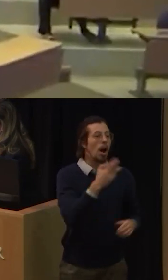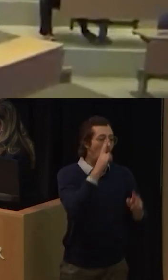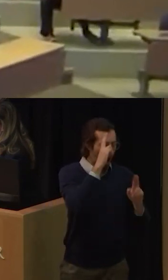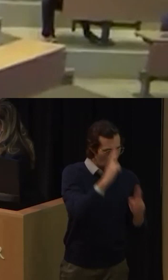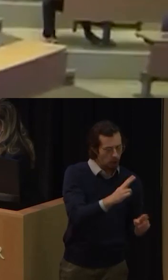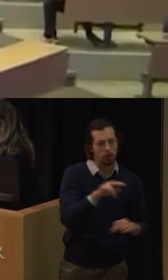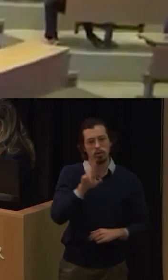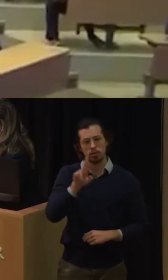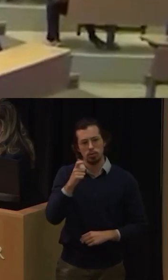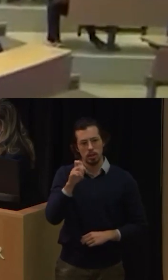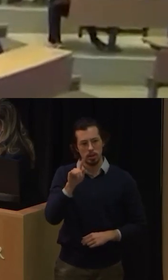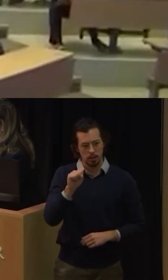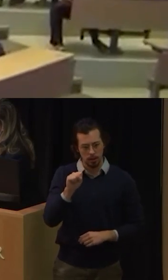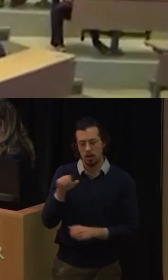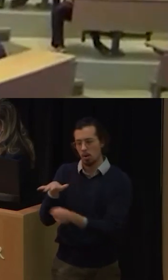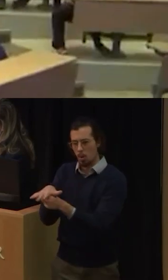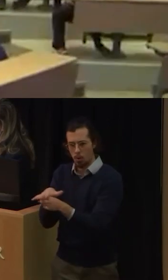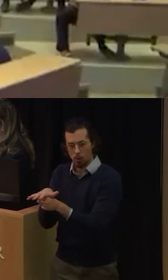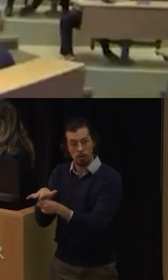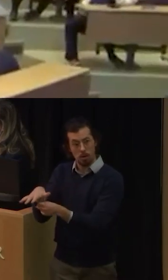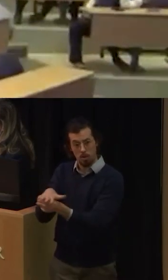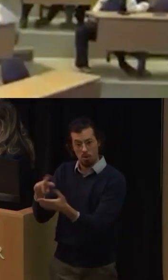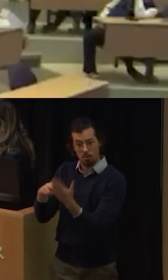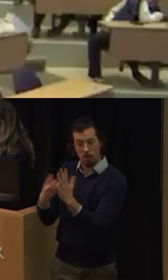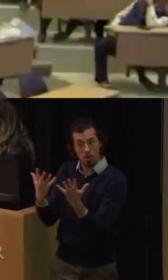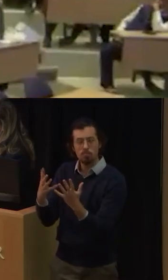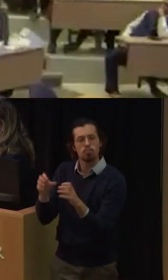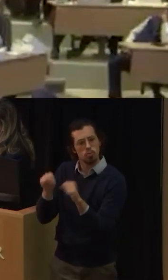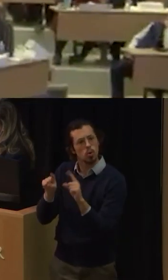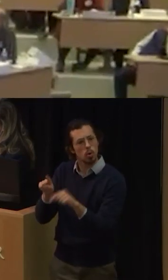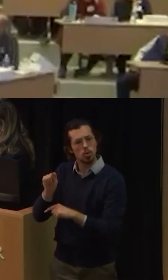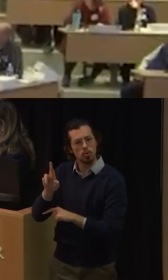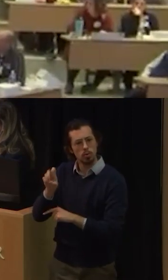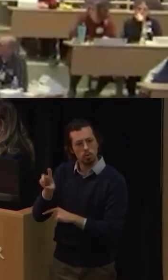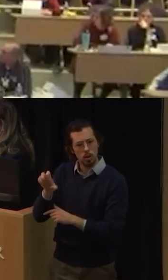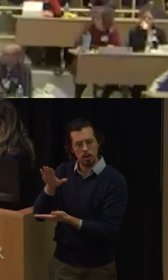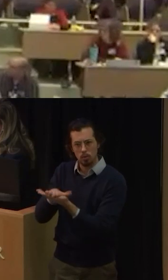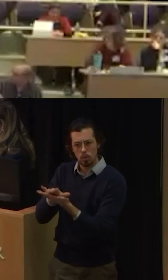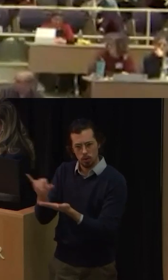and the local track also allowed people to go to trade schools. That has since been eliminated.